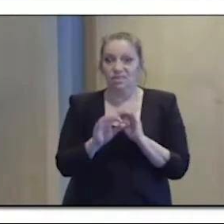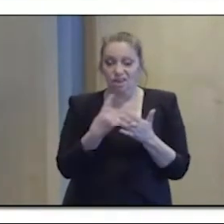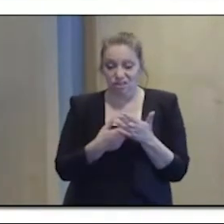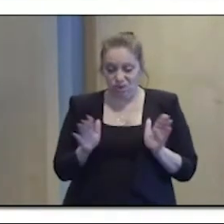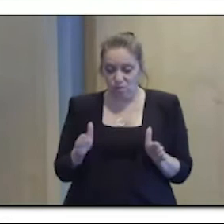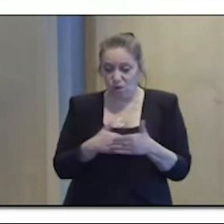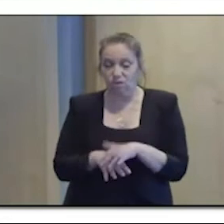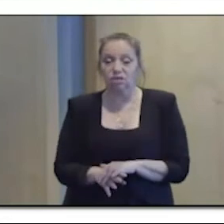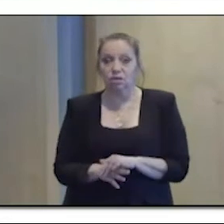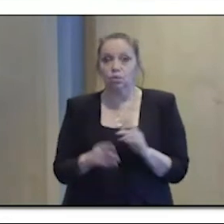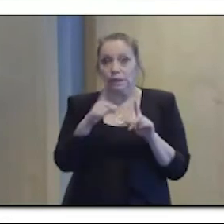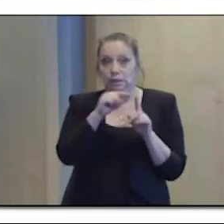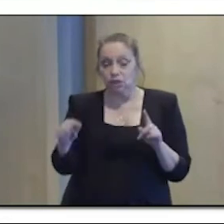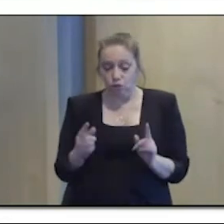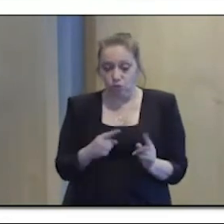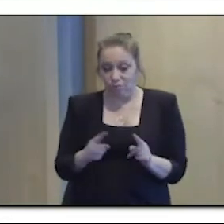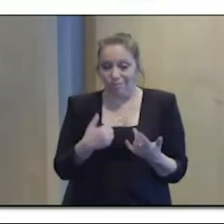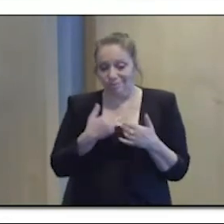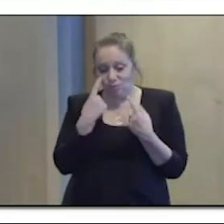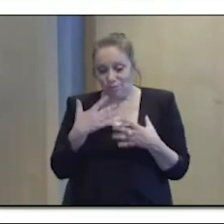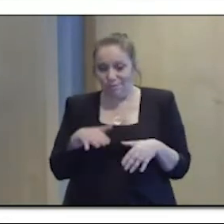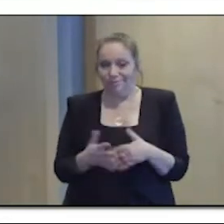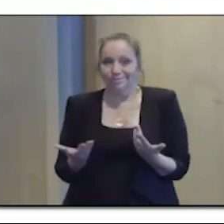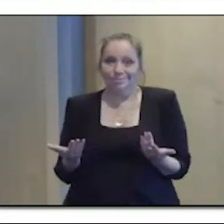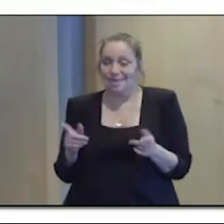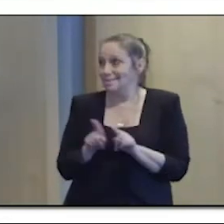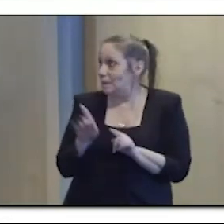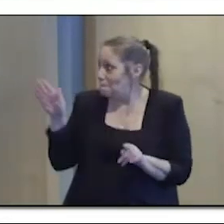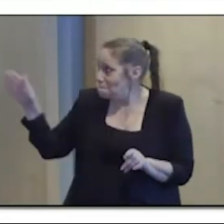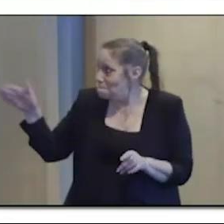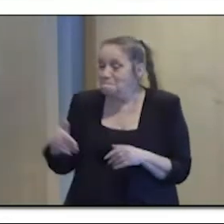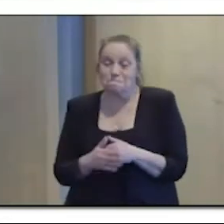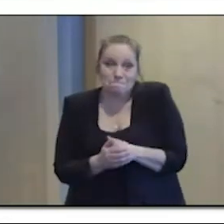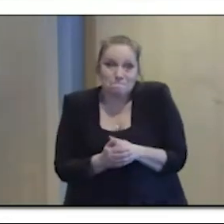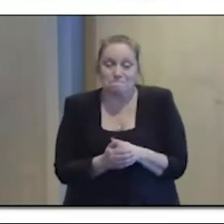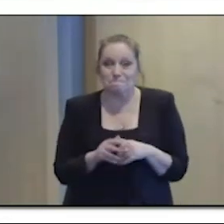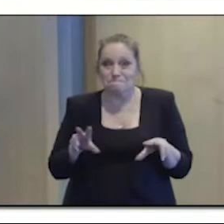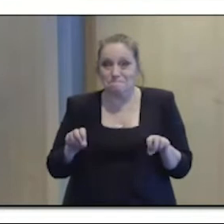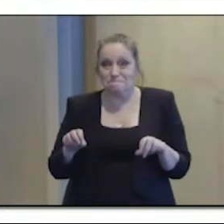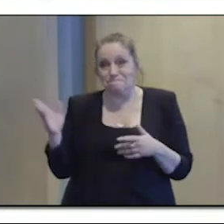digital displays and indeed batteries are pretty much the same. So we've talked about our energy